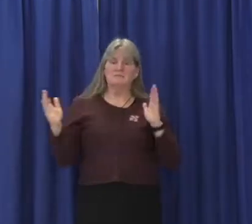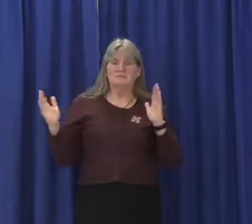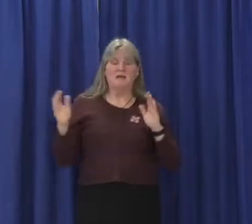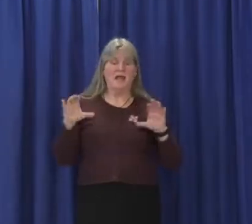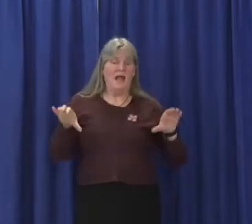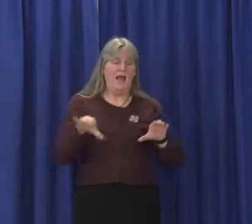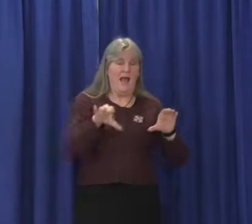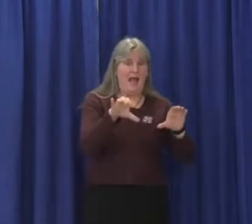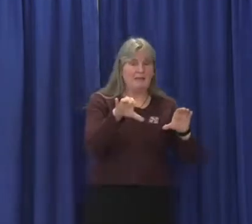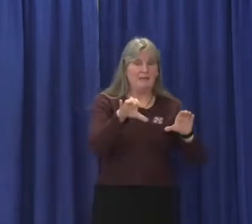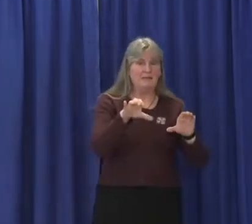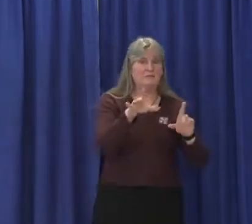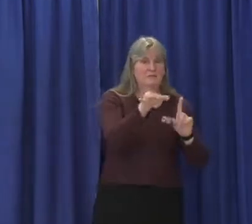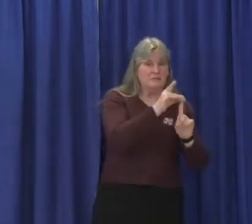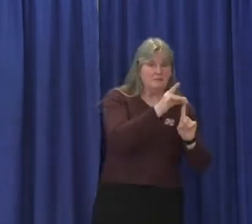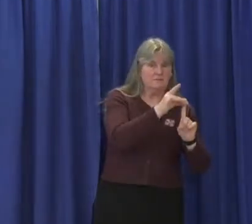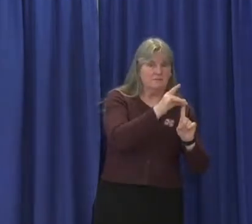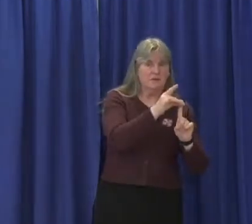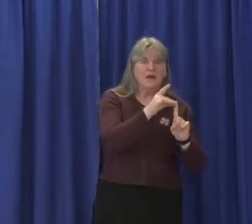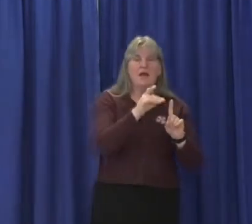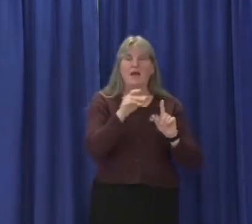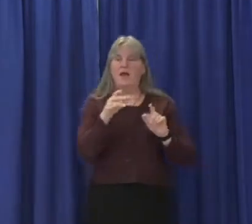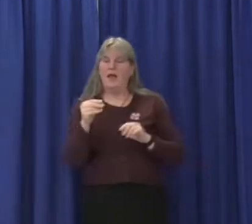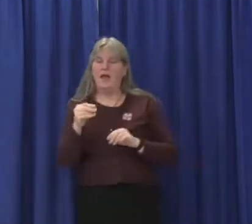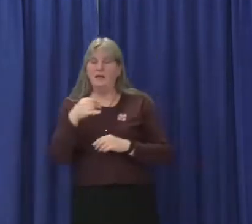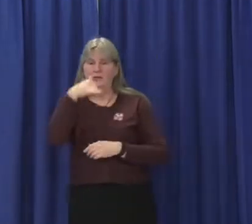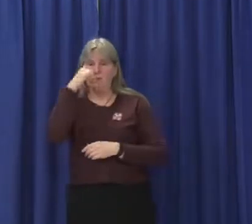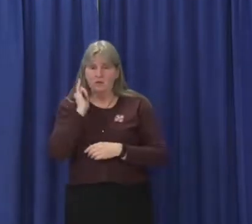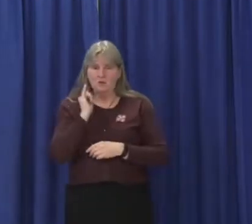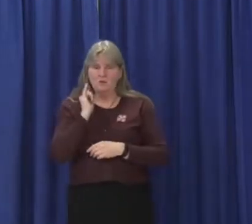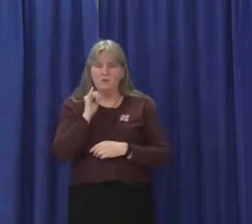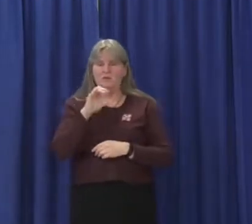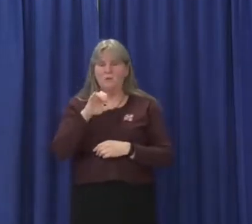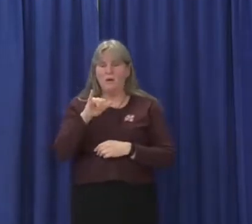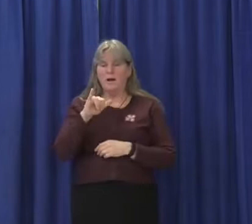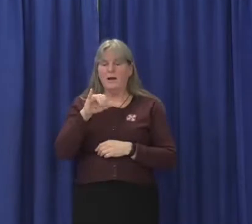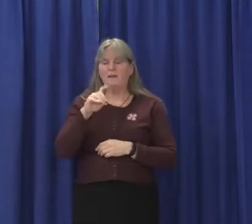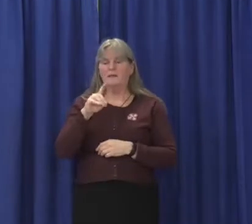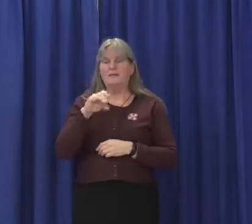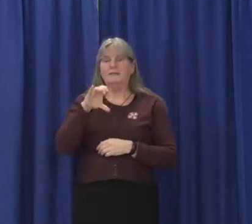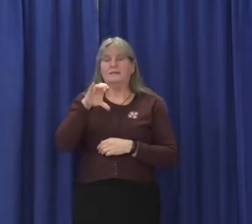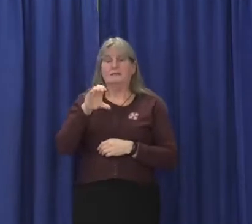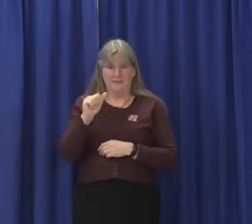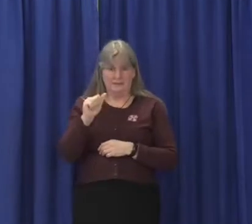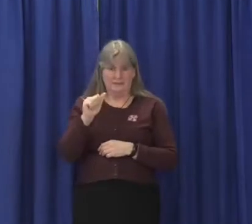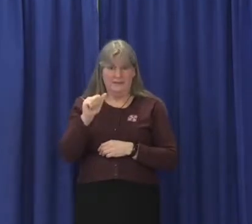and the ability for Yukon Communicable Disease Centre to statistically analyze what we